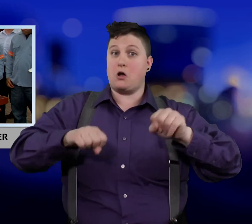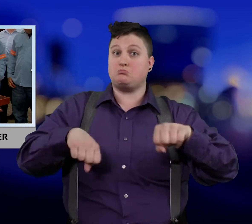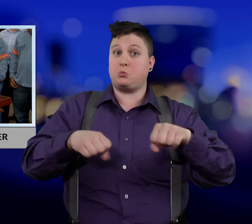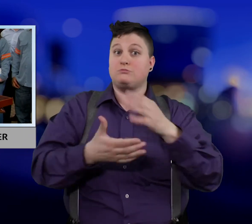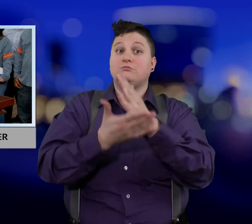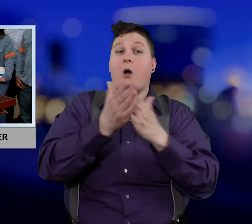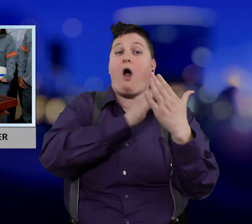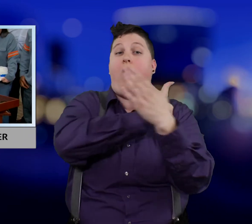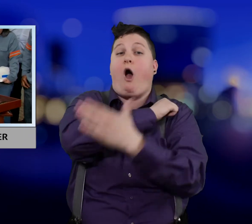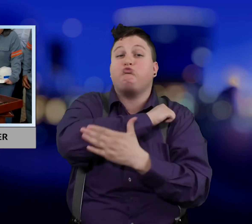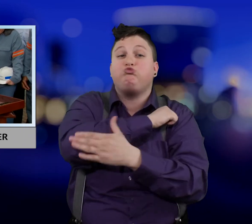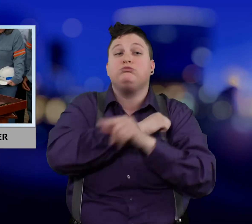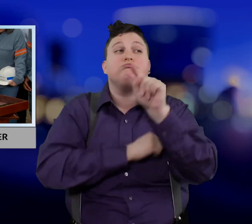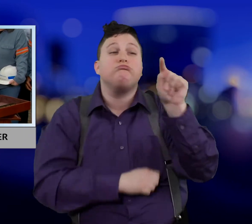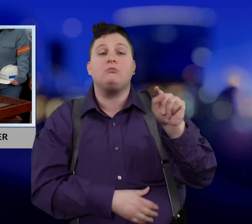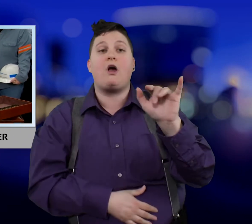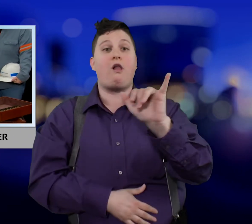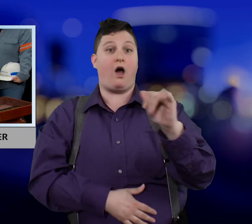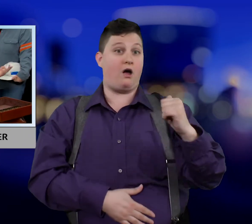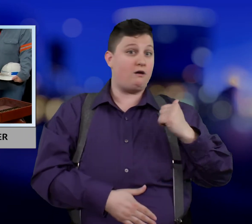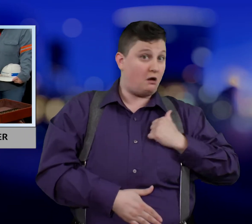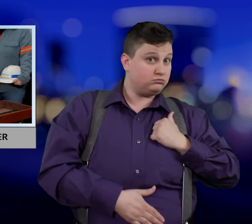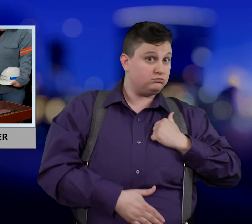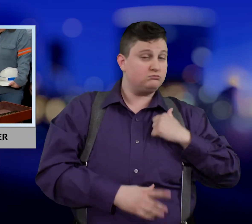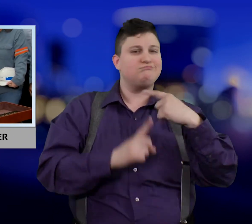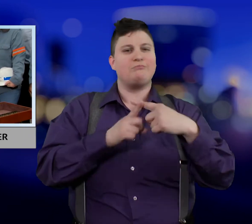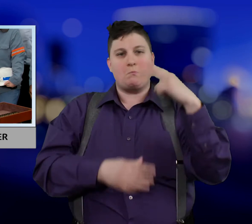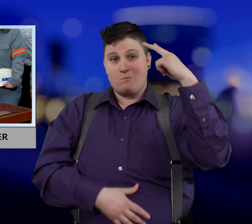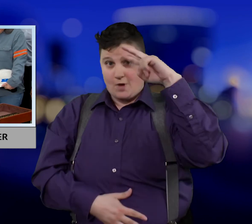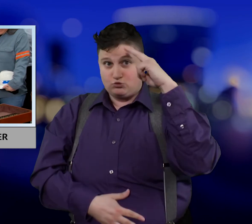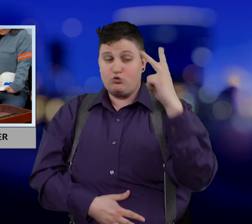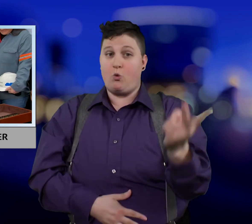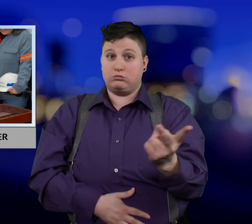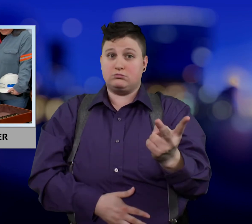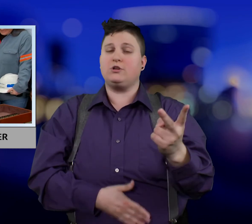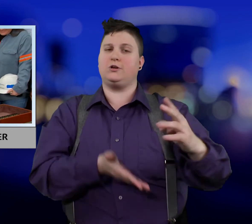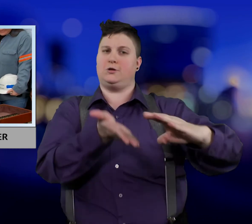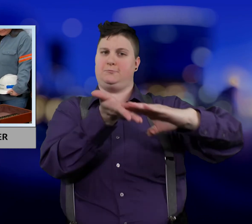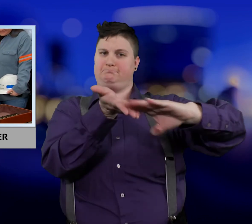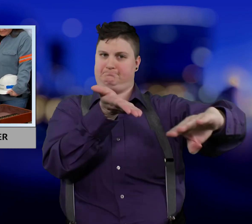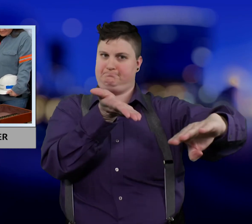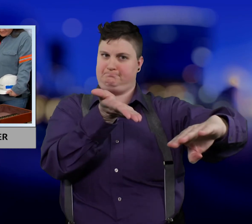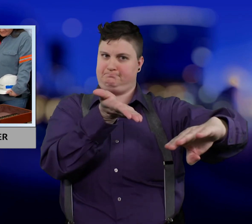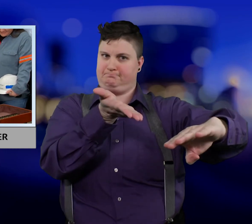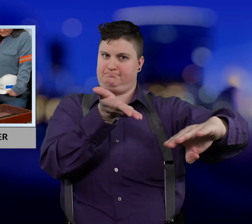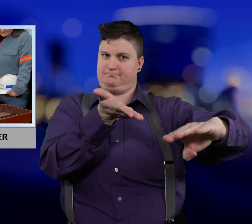there's a chance some countries, like Canada and Mexico, will be exempt.